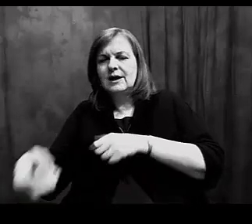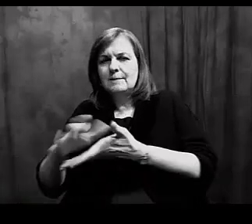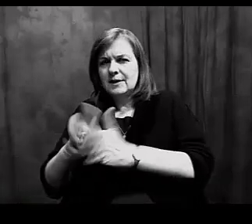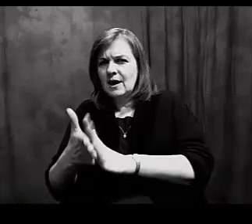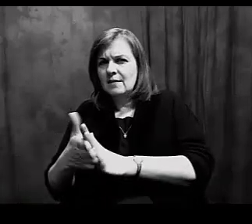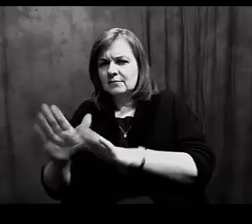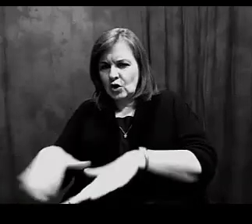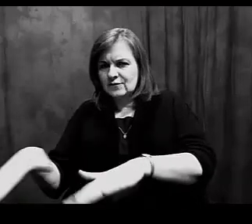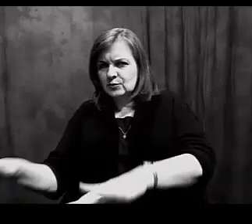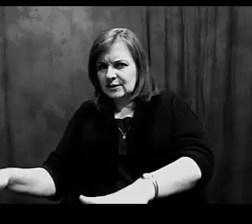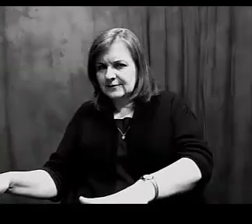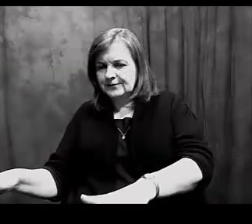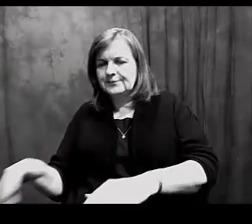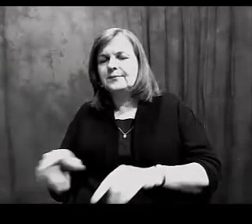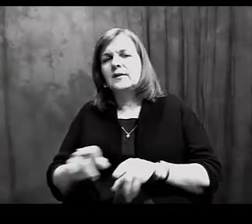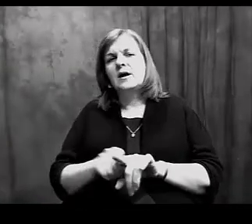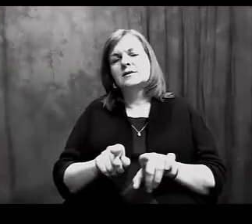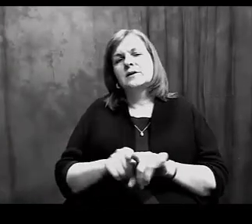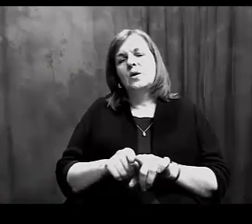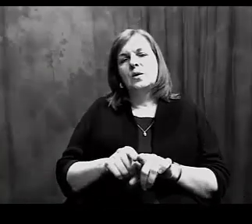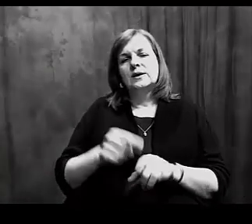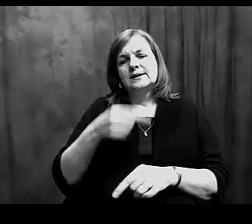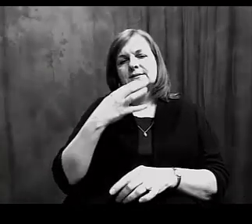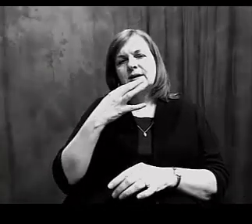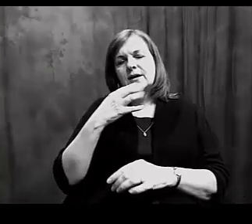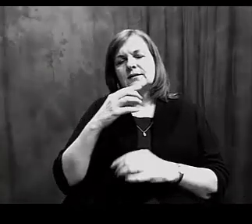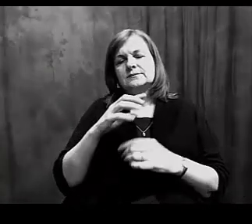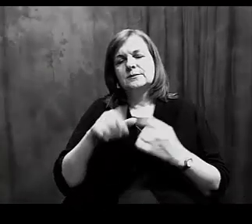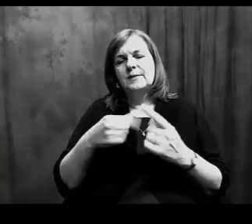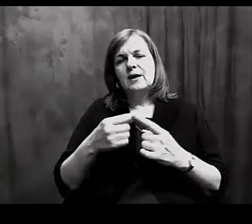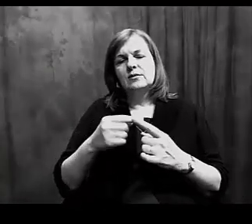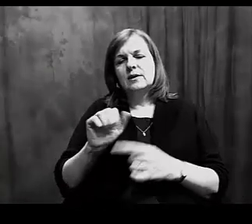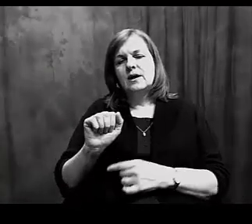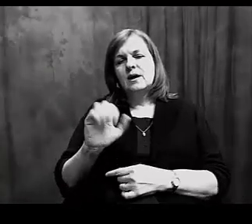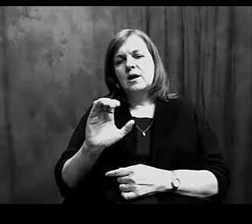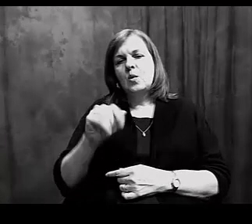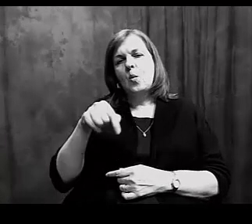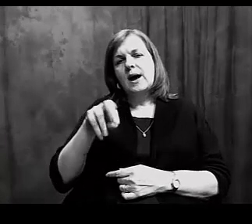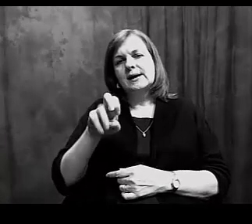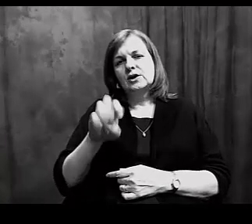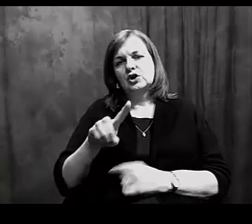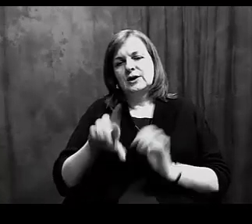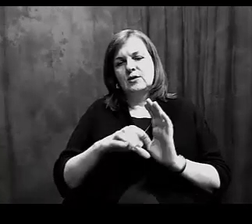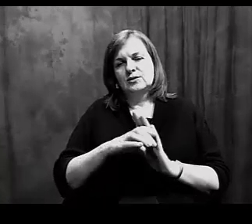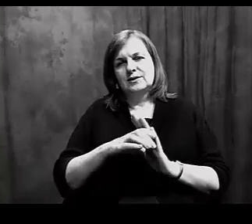it also included this idea that acquired characteristics are always passed on to their offspring